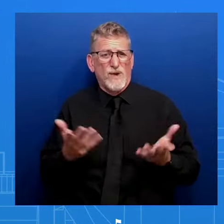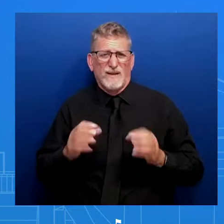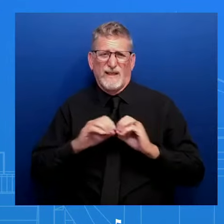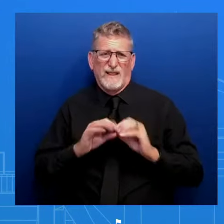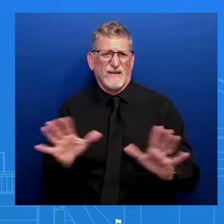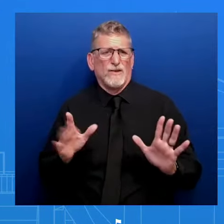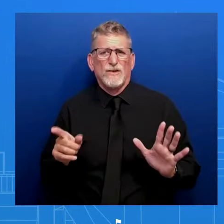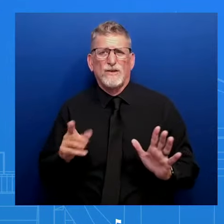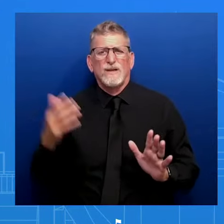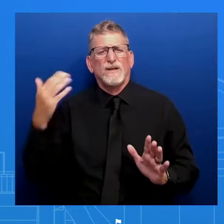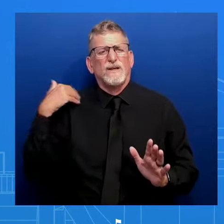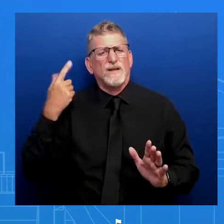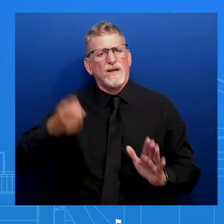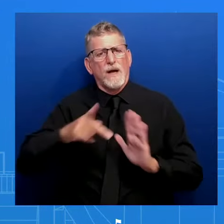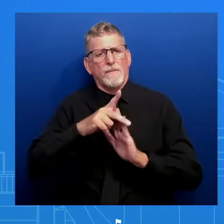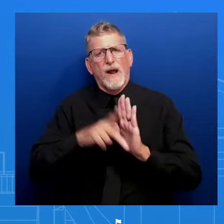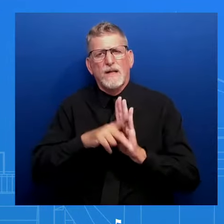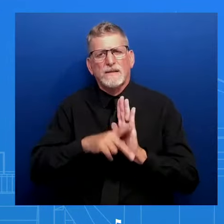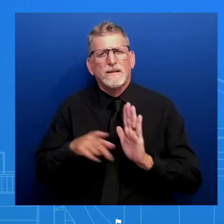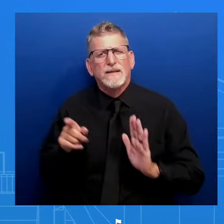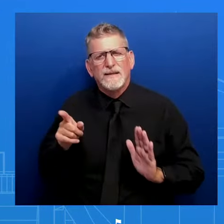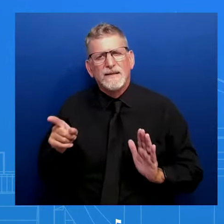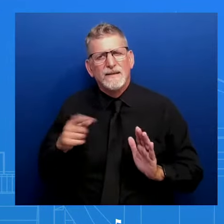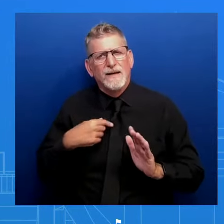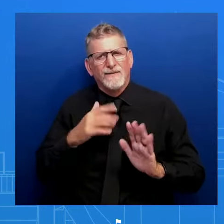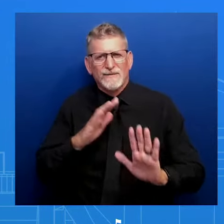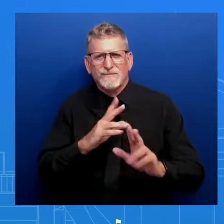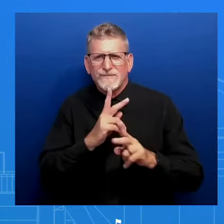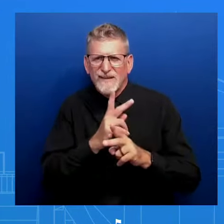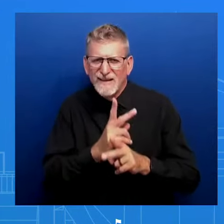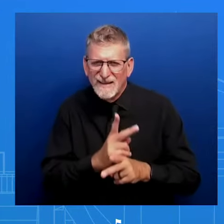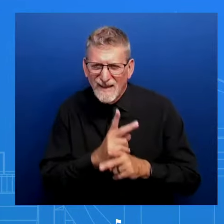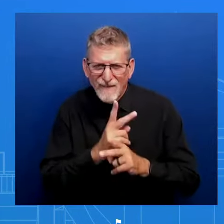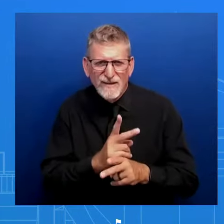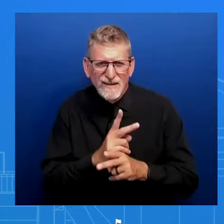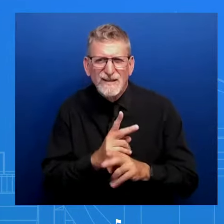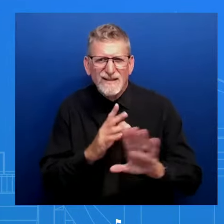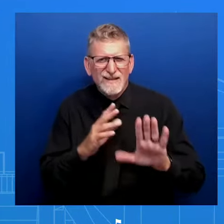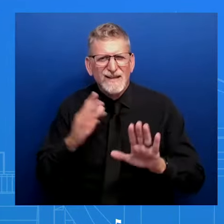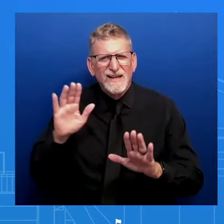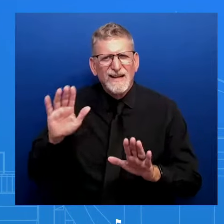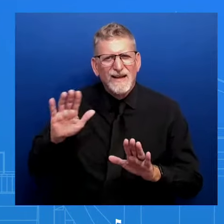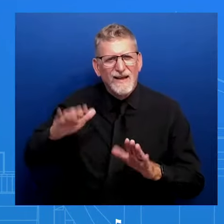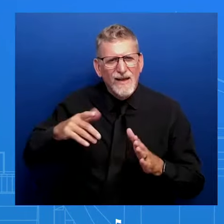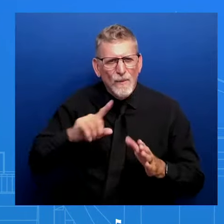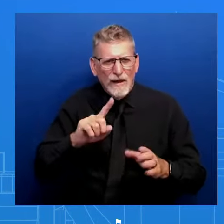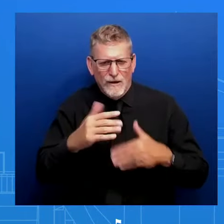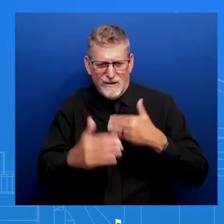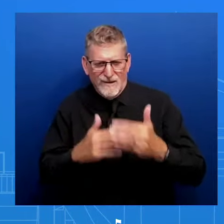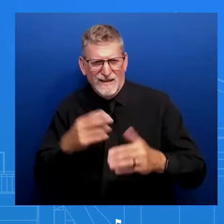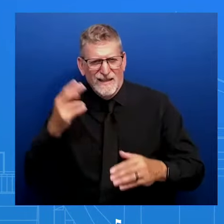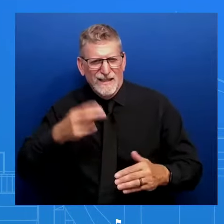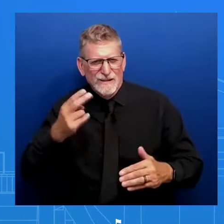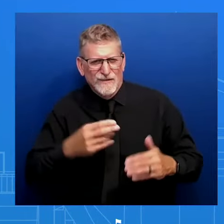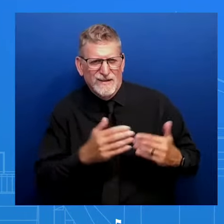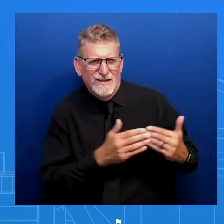I'm going to be very careful because I see where this question is going. And I'm just going to refer you, as this has been an independent investigation --